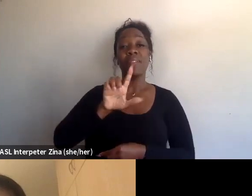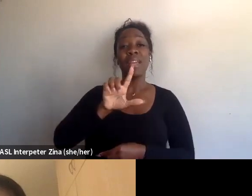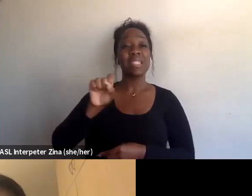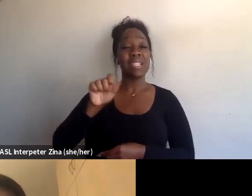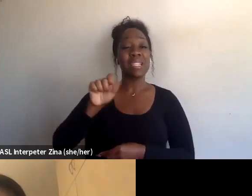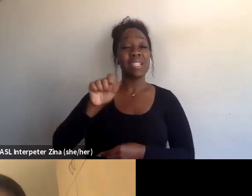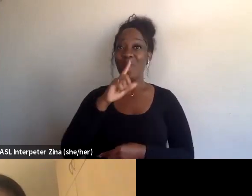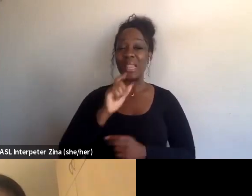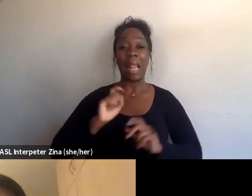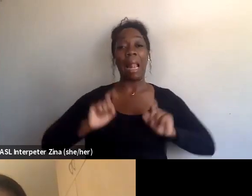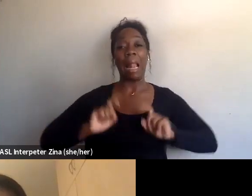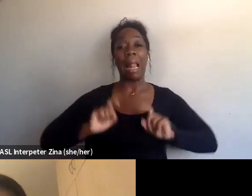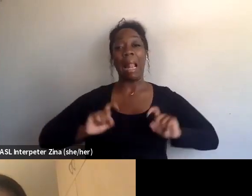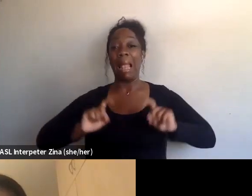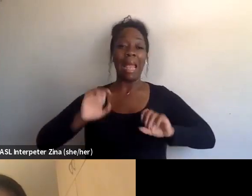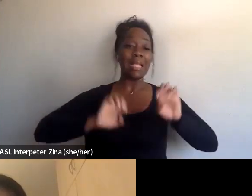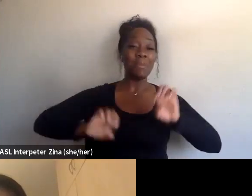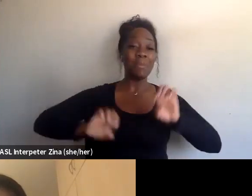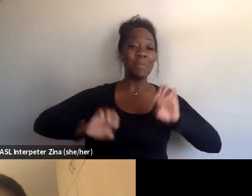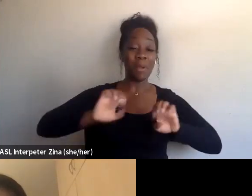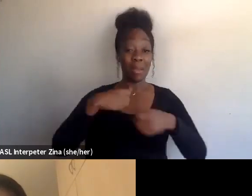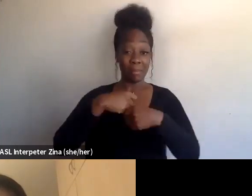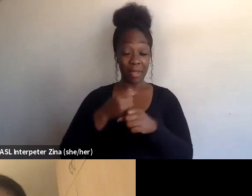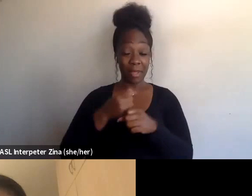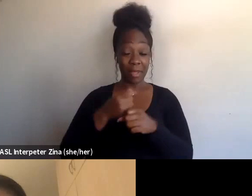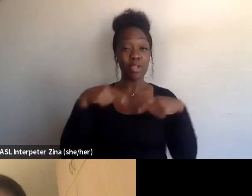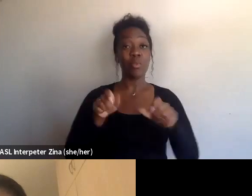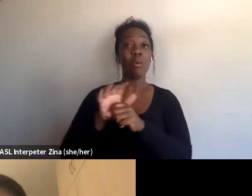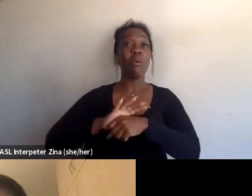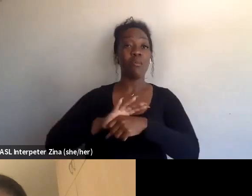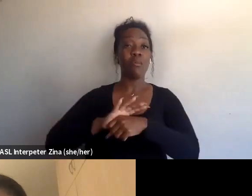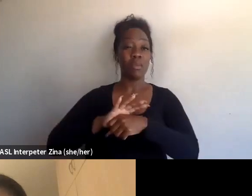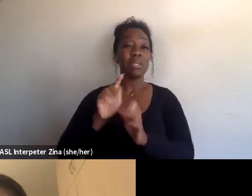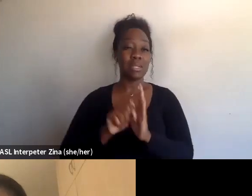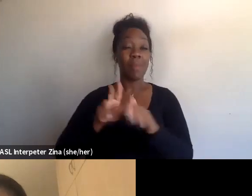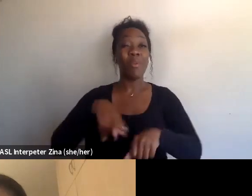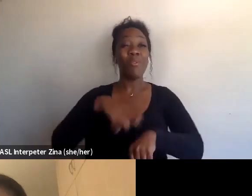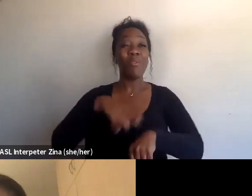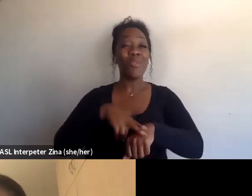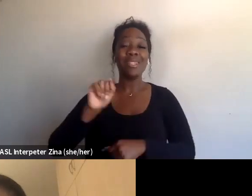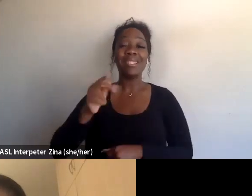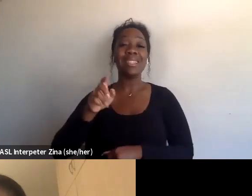I did it during COVID times and of course theaters were closed so it forced me